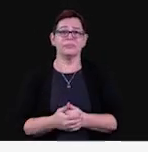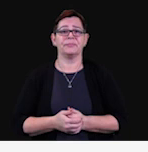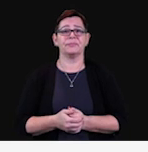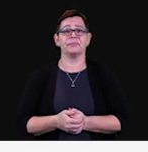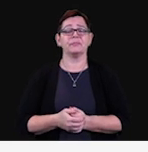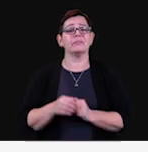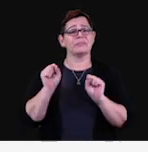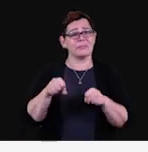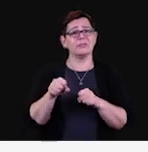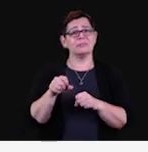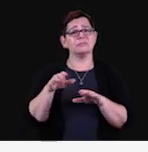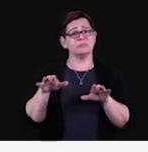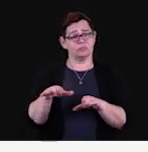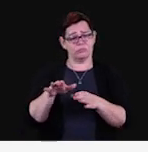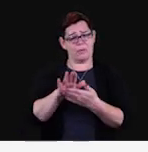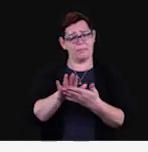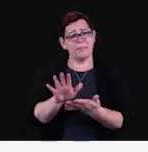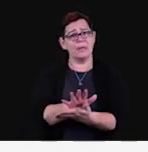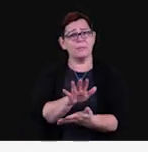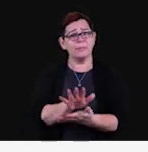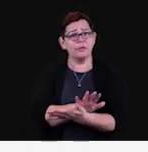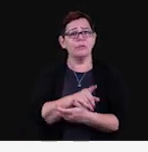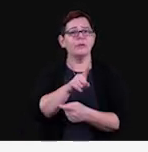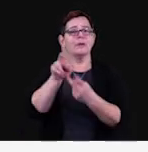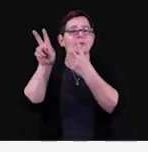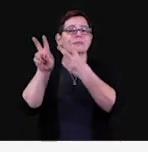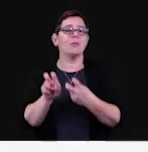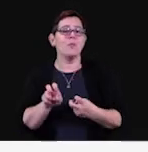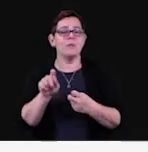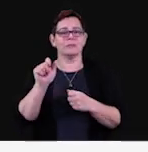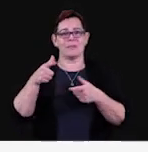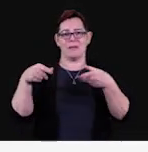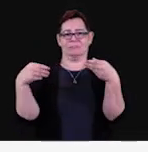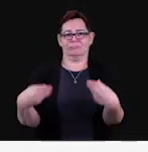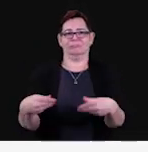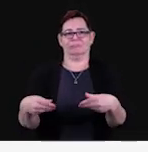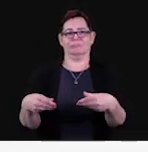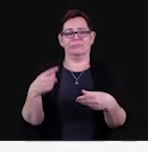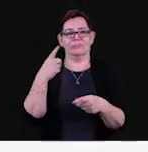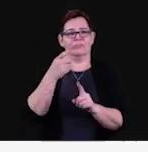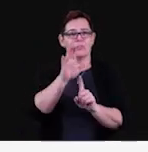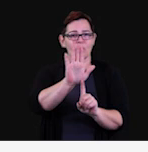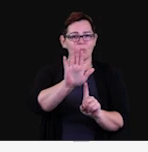province or territory, filling out the forms and mailing them to the CRA.